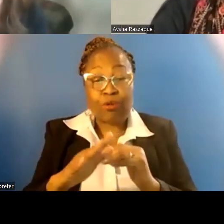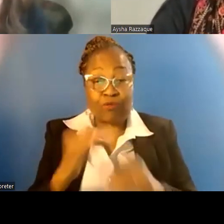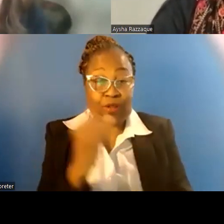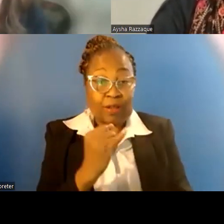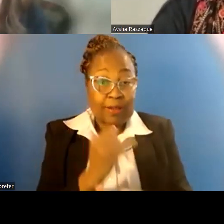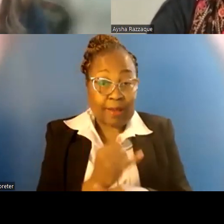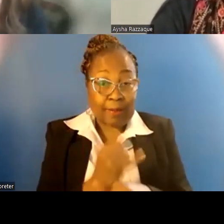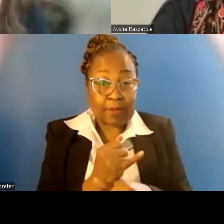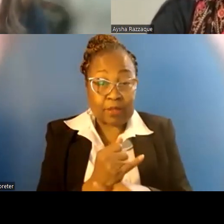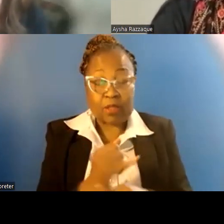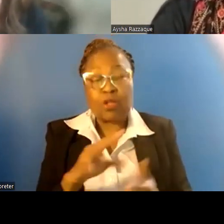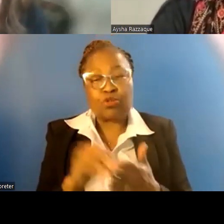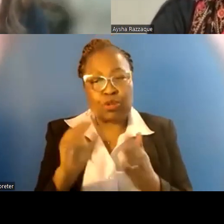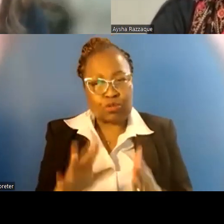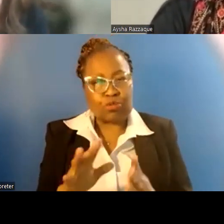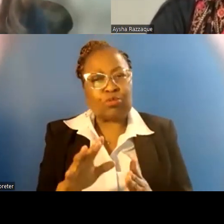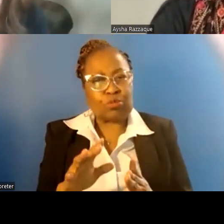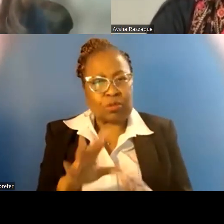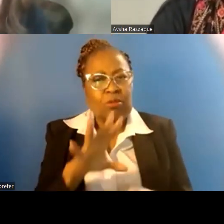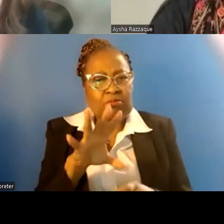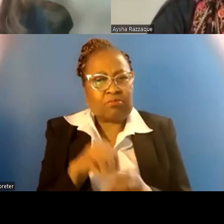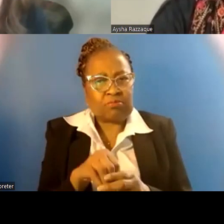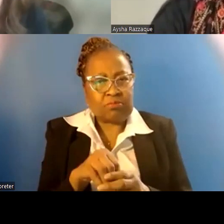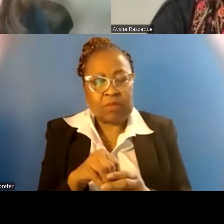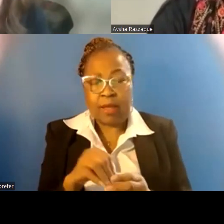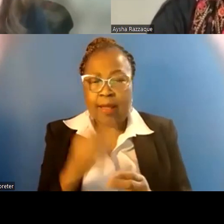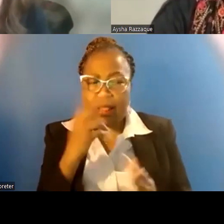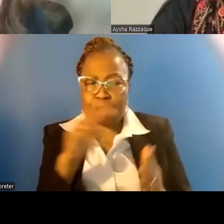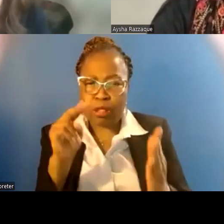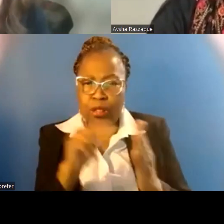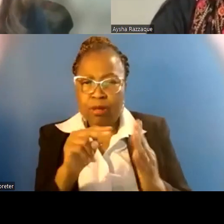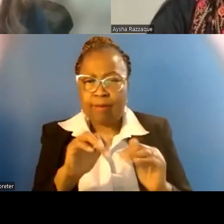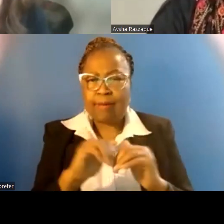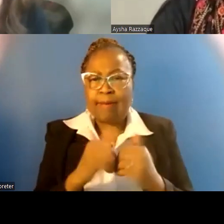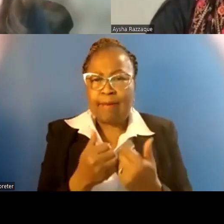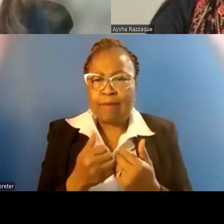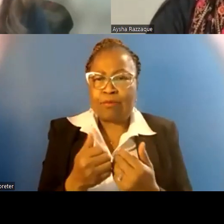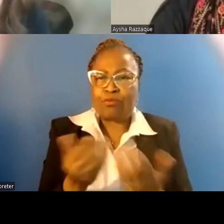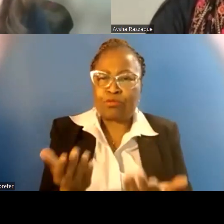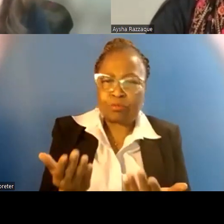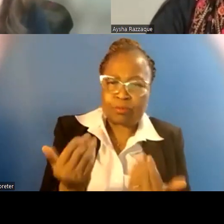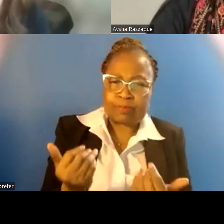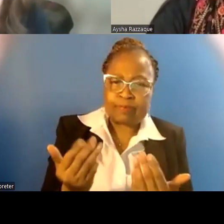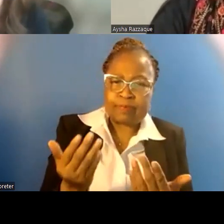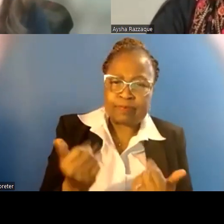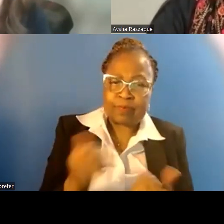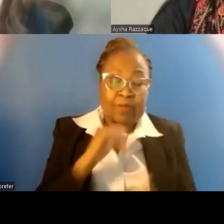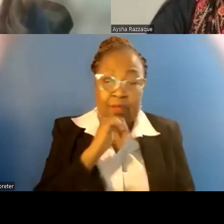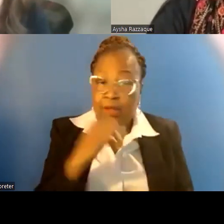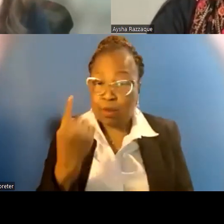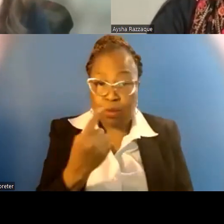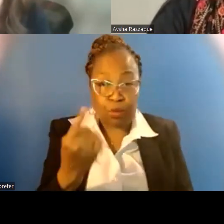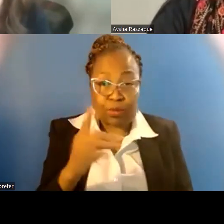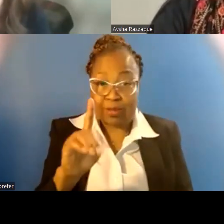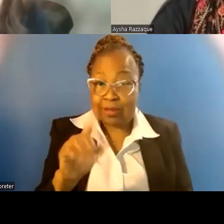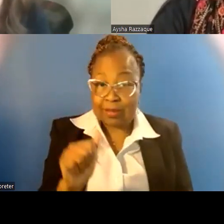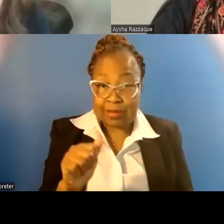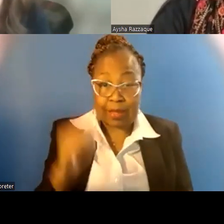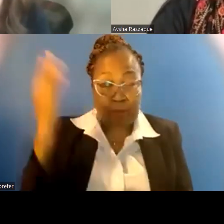and looking at what are ways to bring in not only disabled speakers, disabled artists,